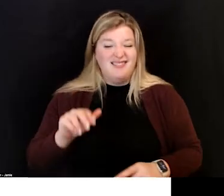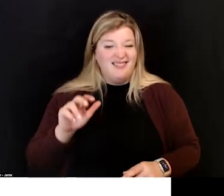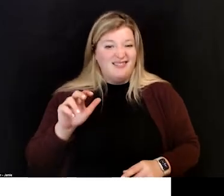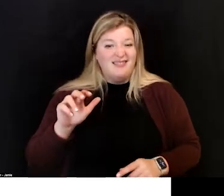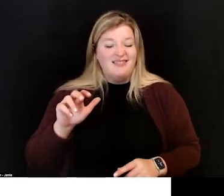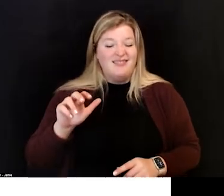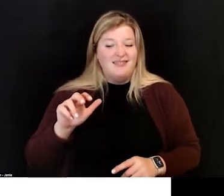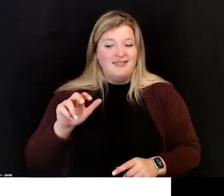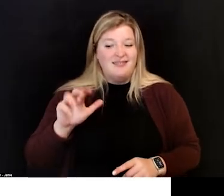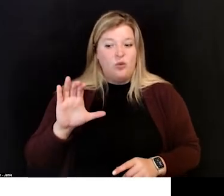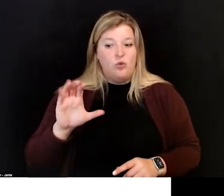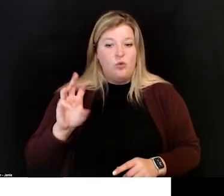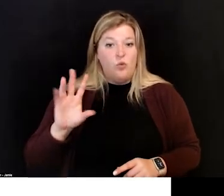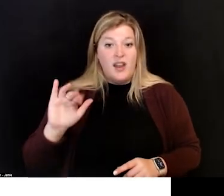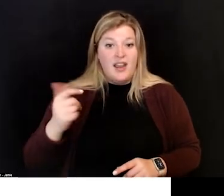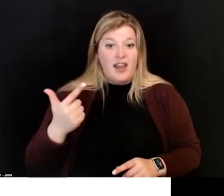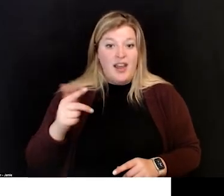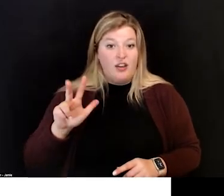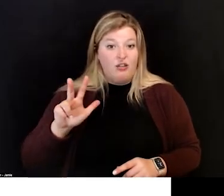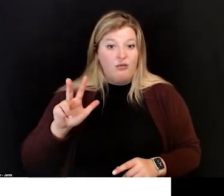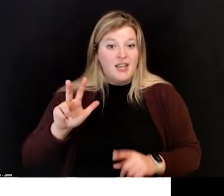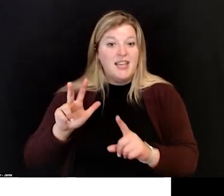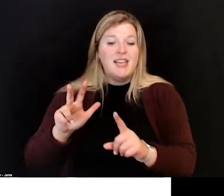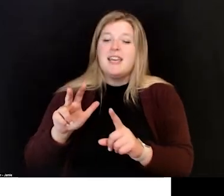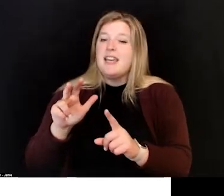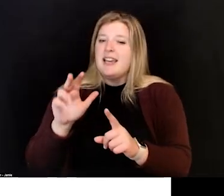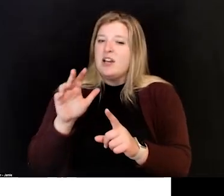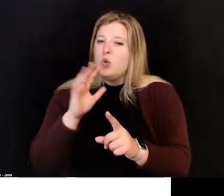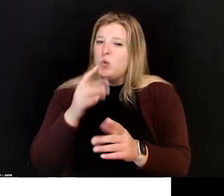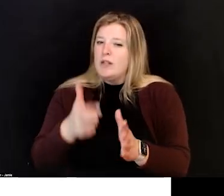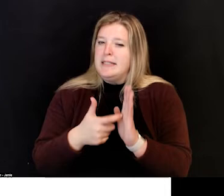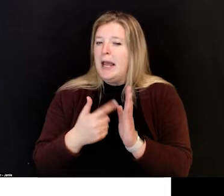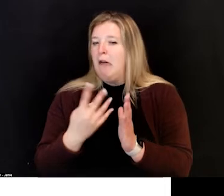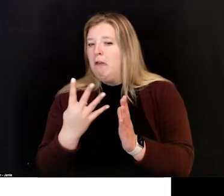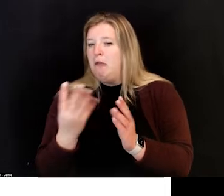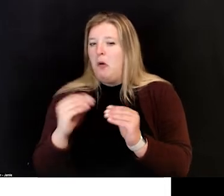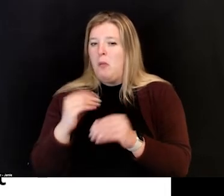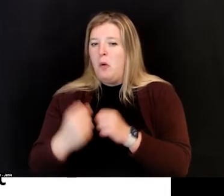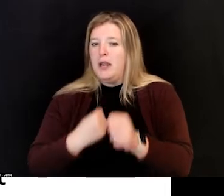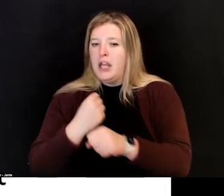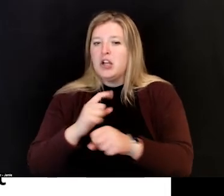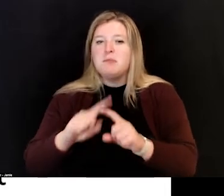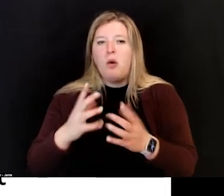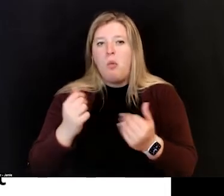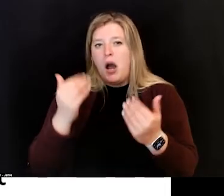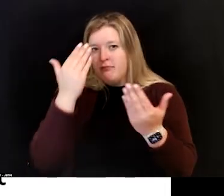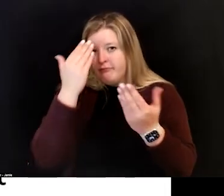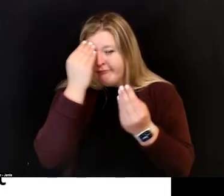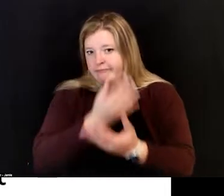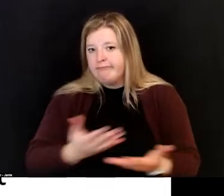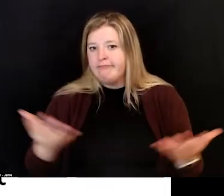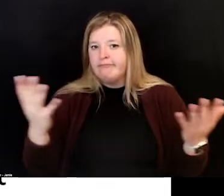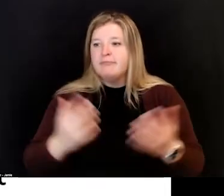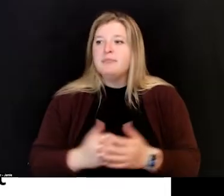but it's something to just be aware of. Next slide. I think a question we all run into